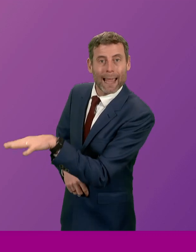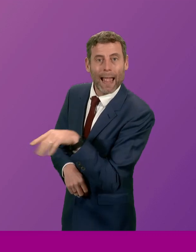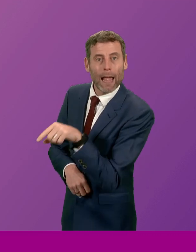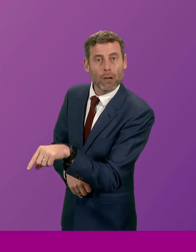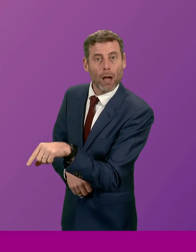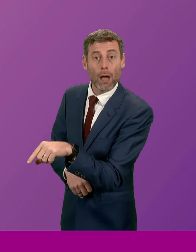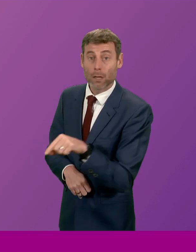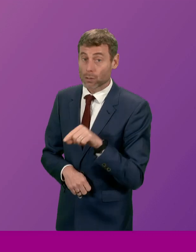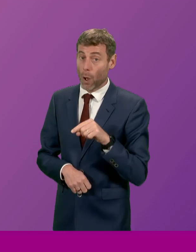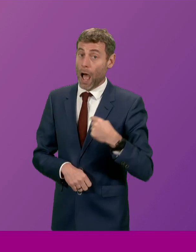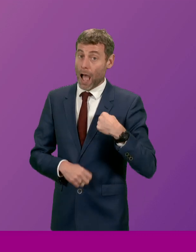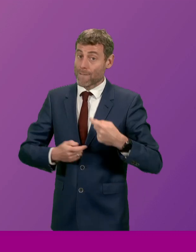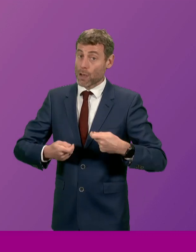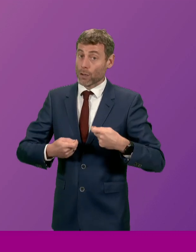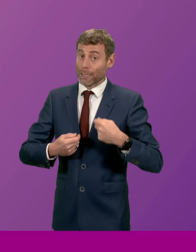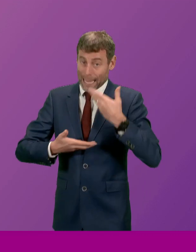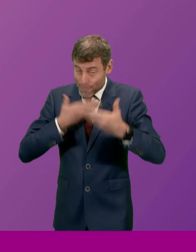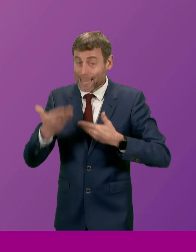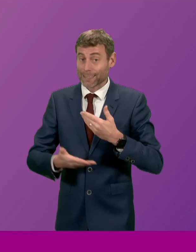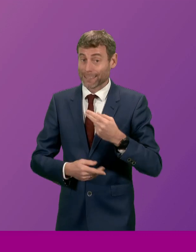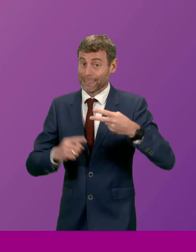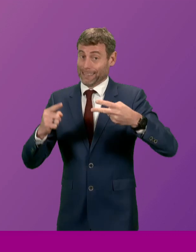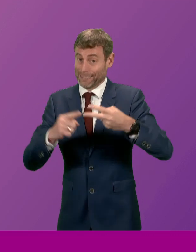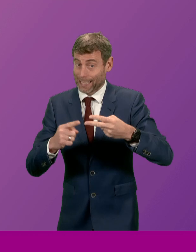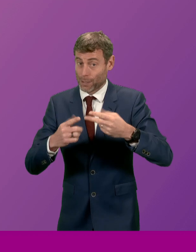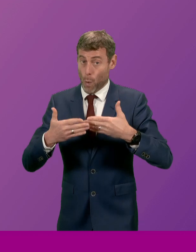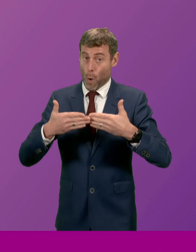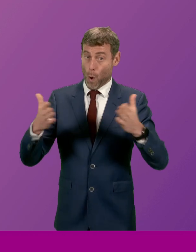That is the second time that I have put that on the record openly and candidly